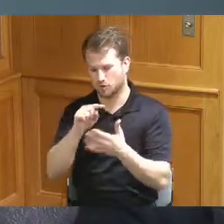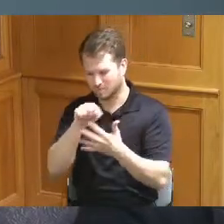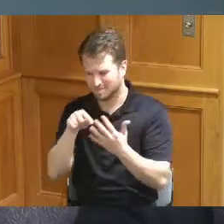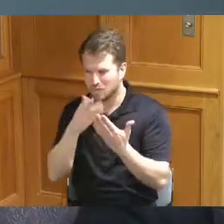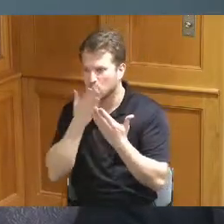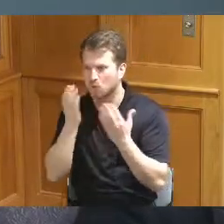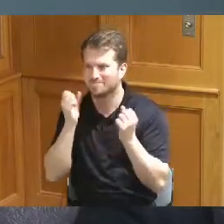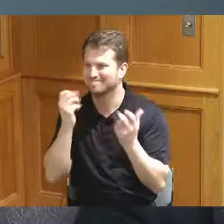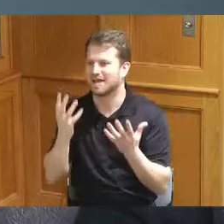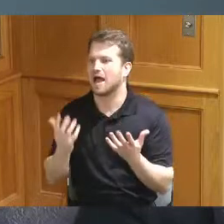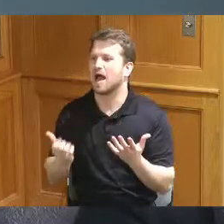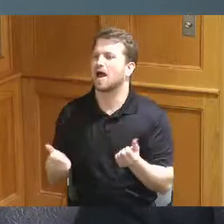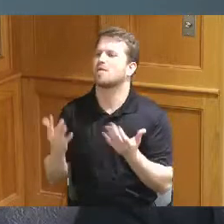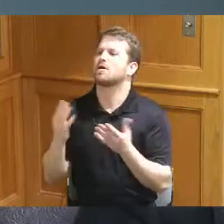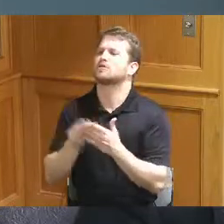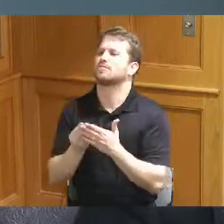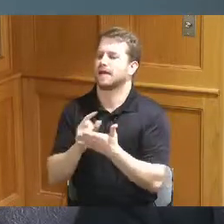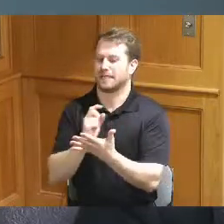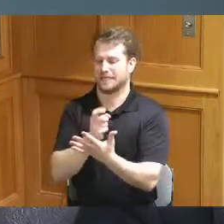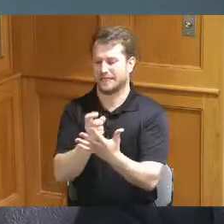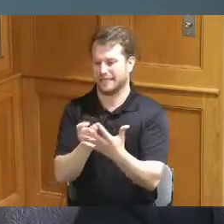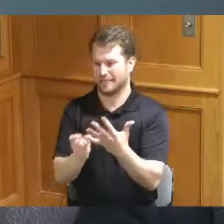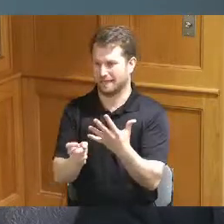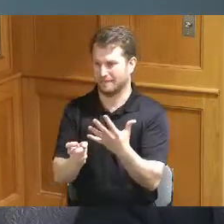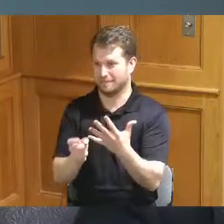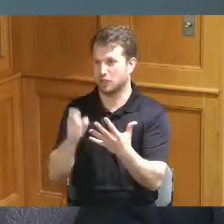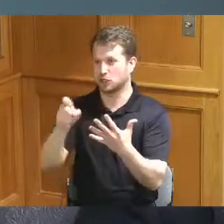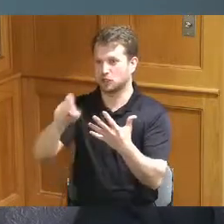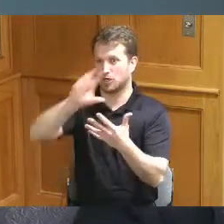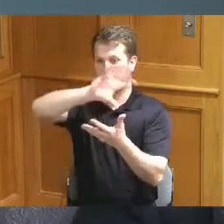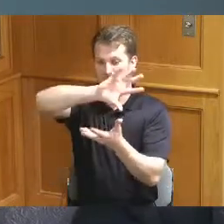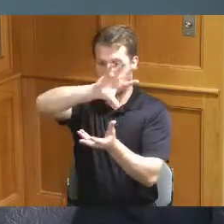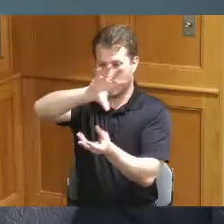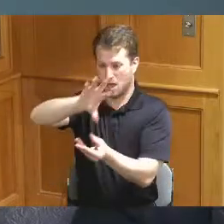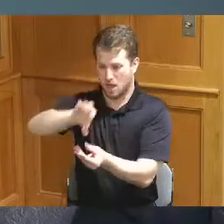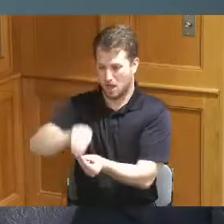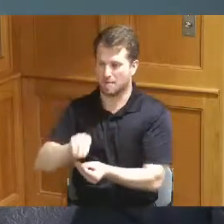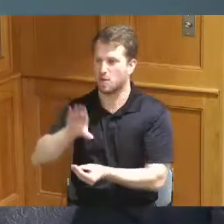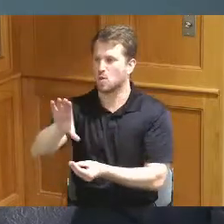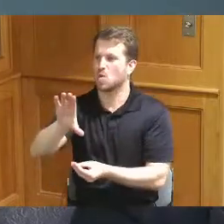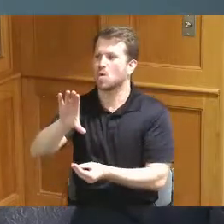has received and ultimately it should add up to your total numbers and that's what I want to see